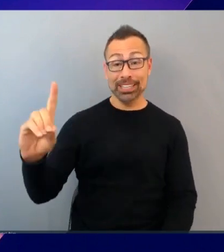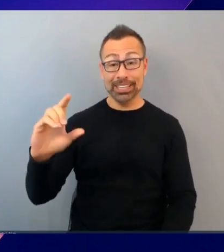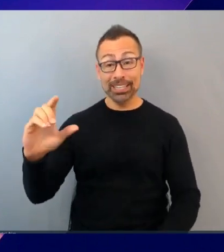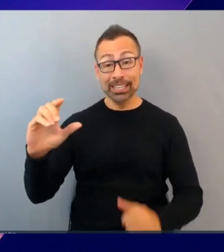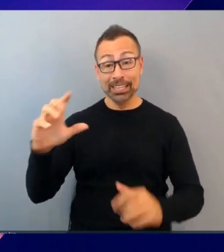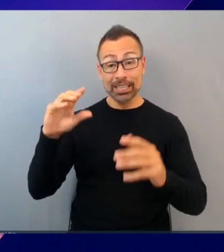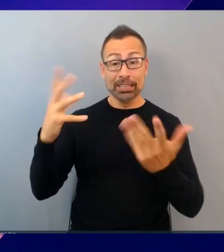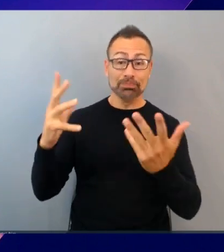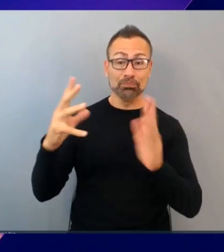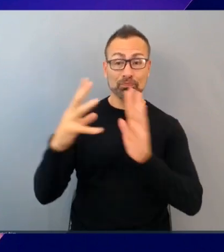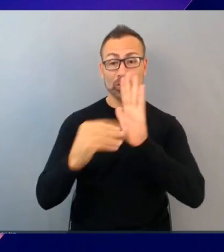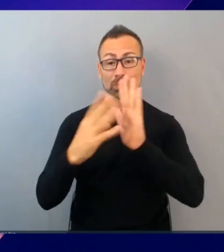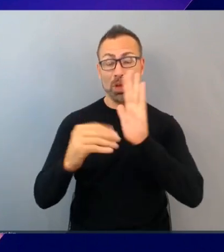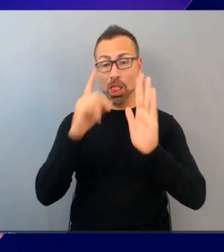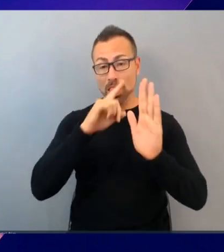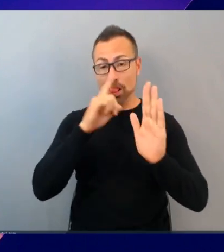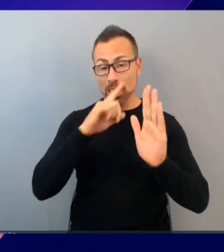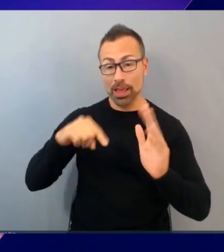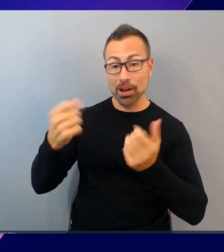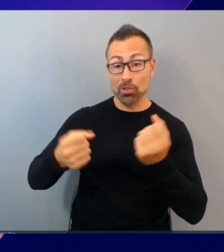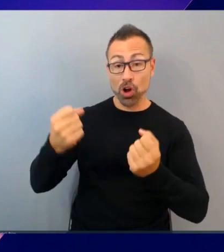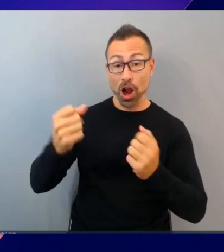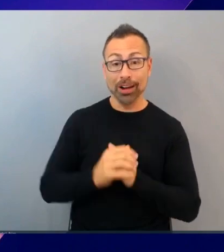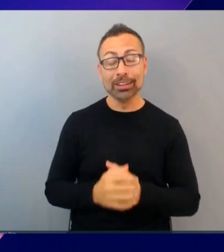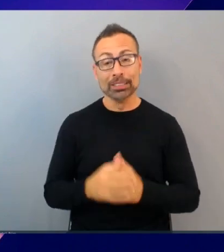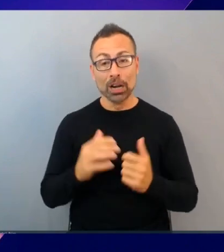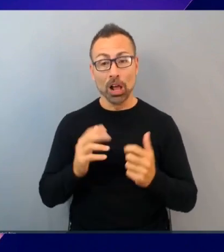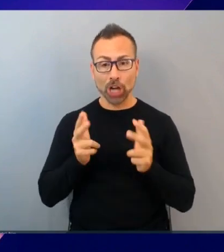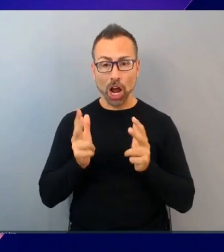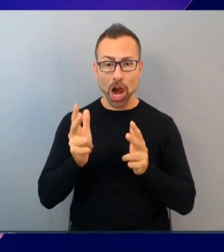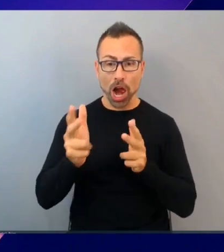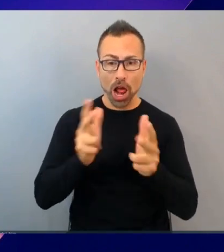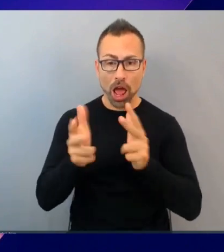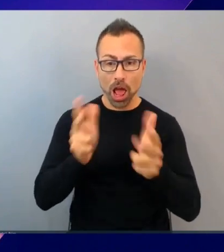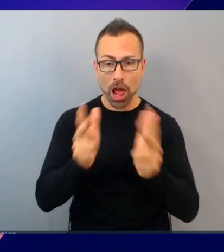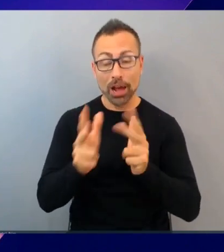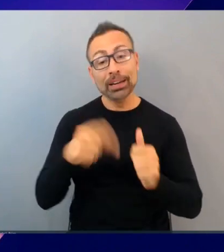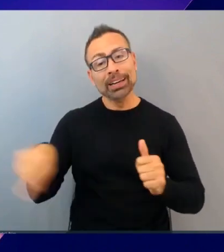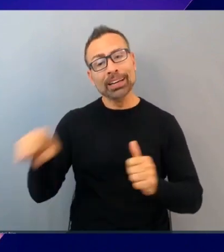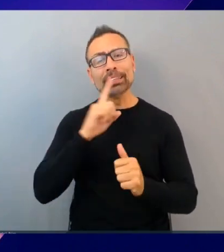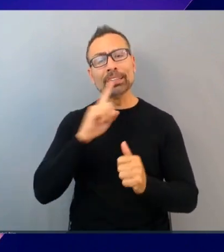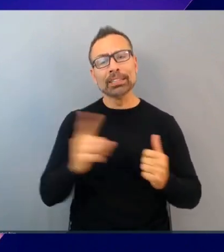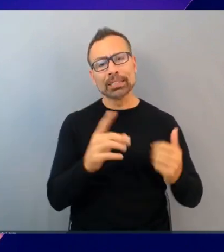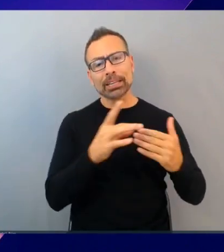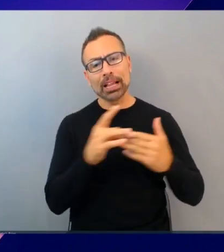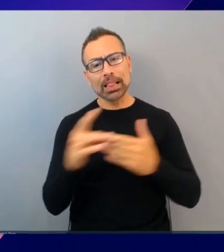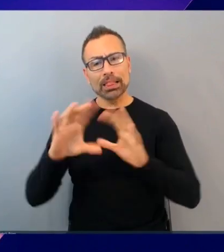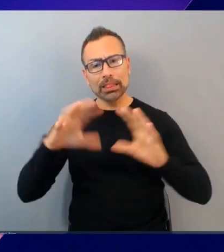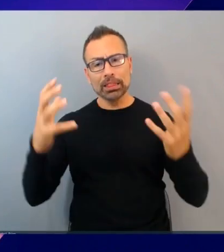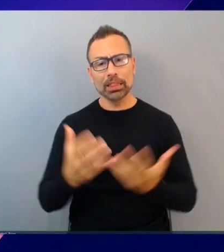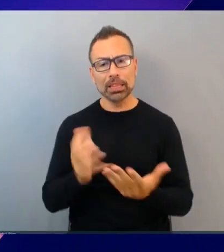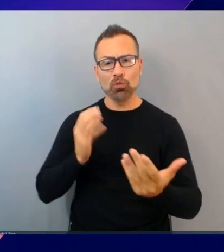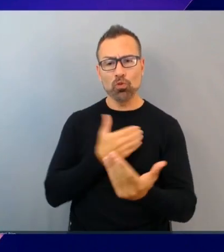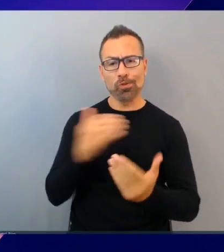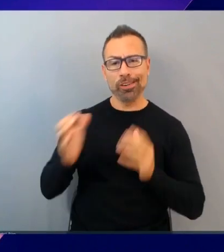a global league and event-in-a-box for our customers. Whoa. Whoa, that's a lot to unpack. So, you know,